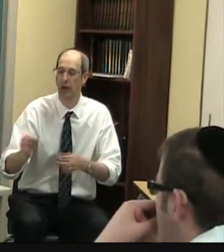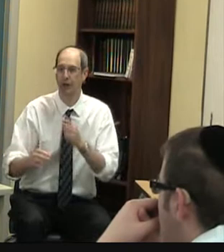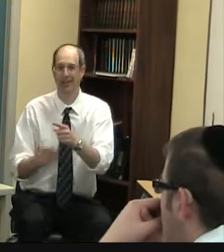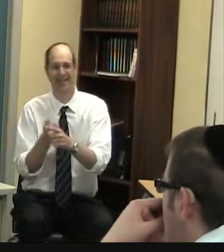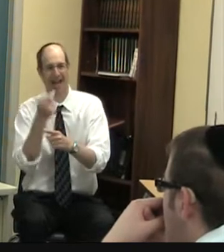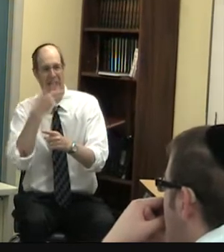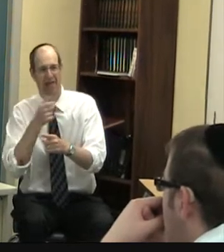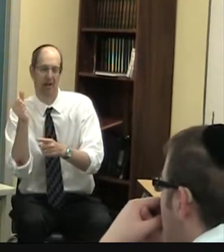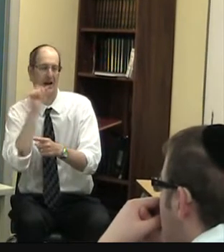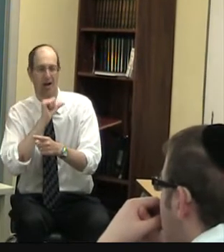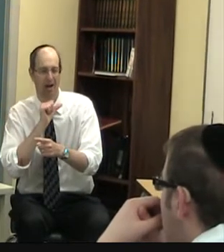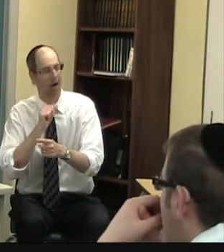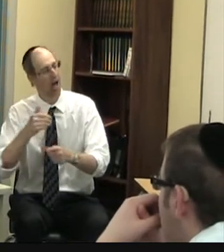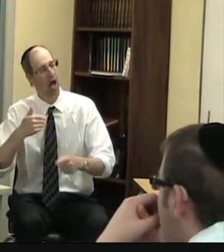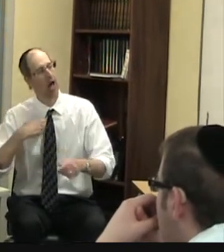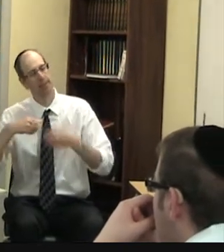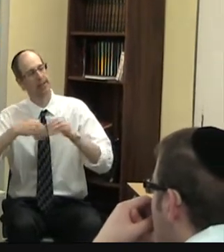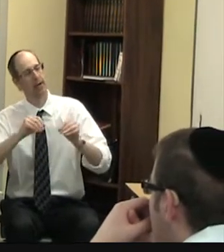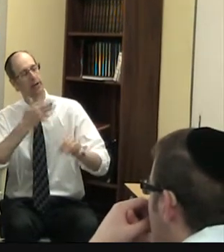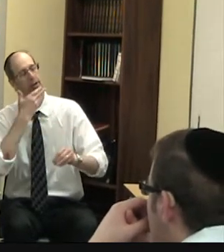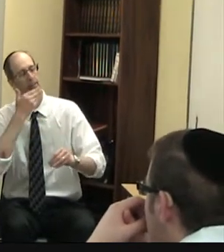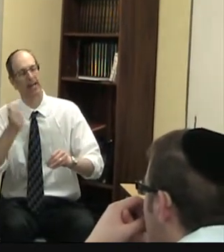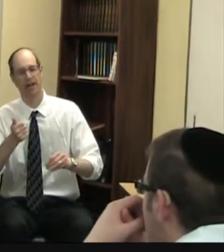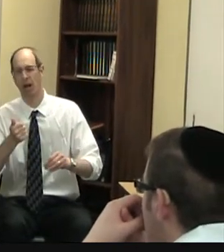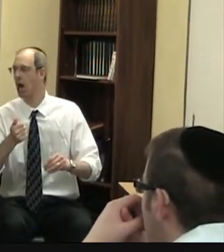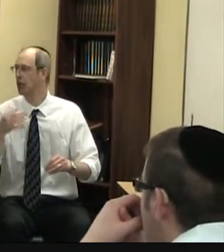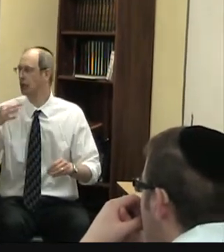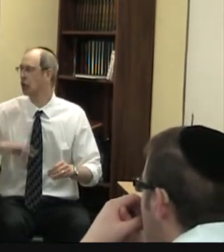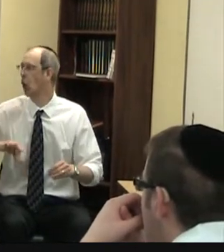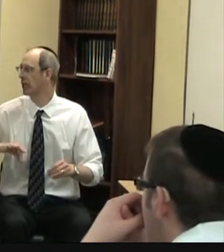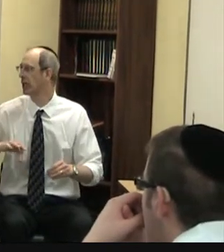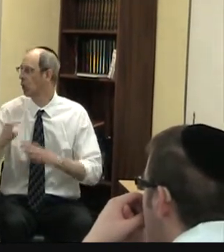point says i'm gonna sell you the best tire in the world for a ruble cuz it says what the